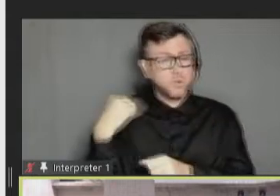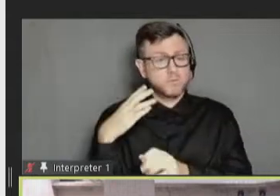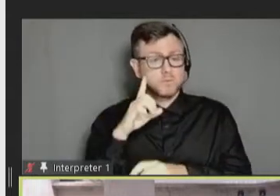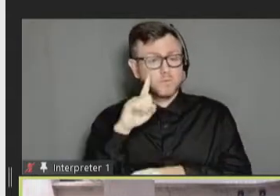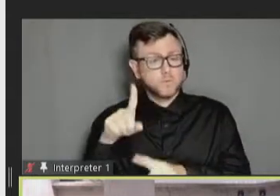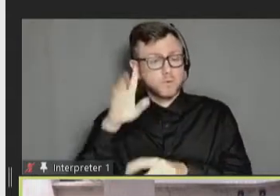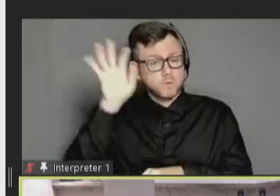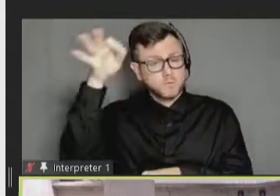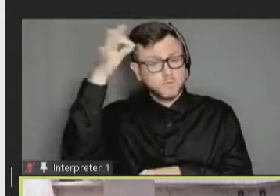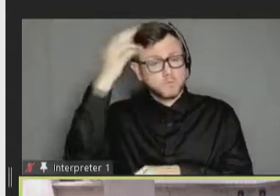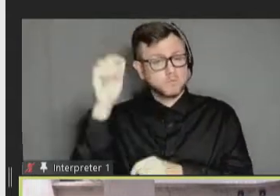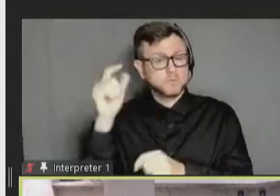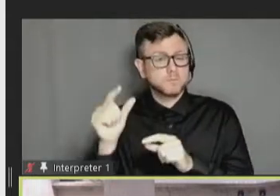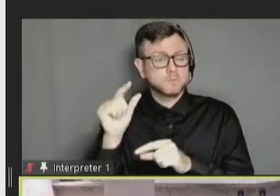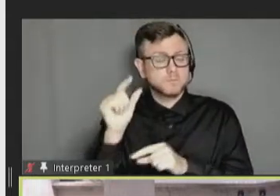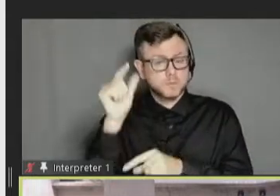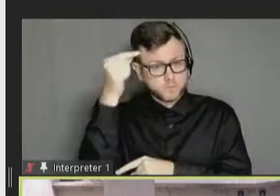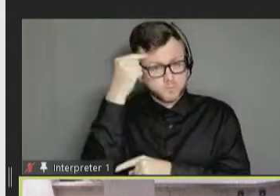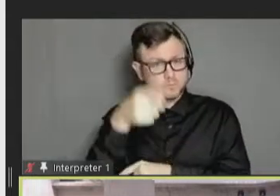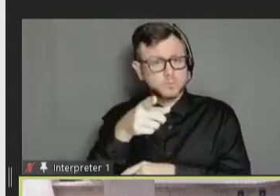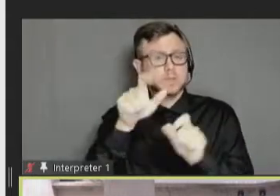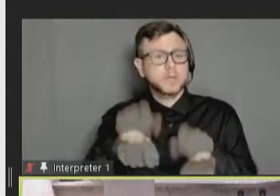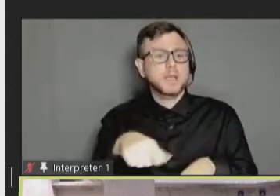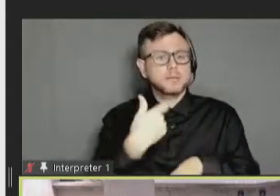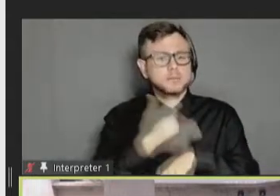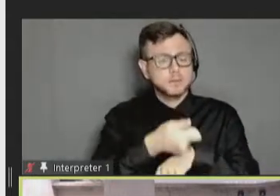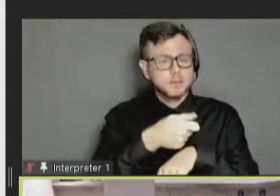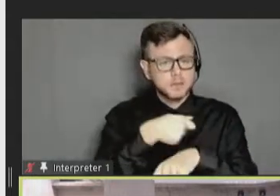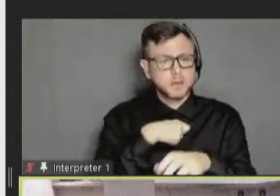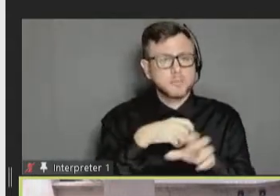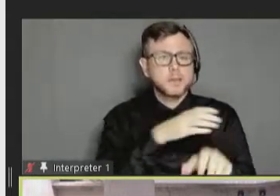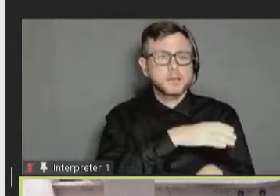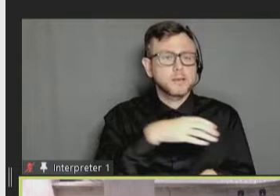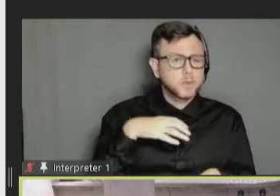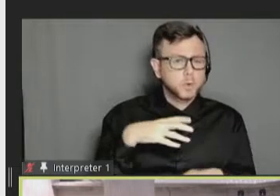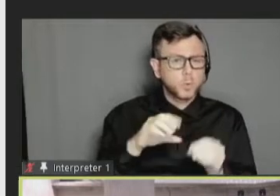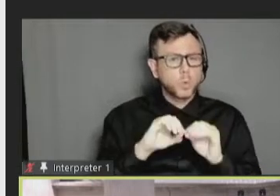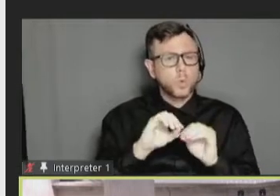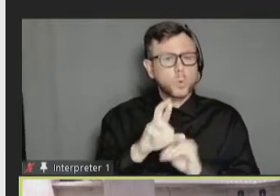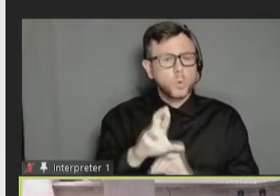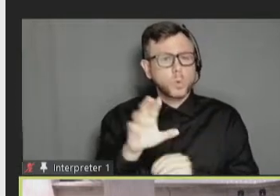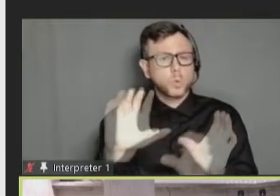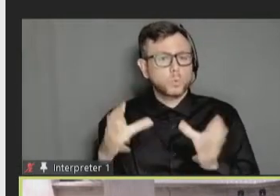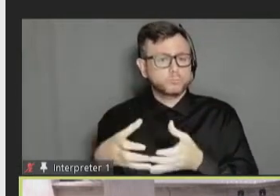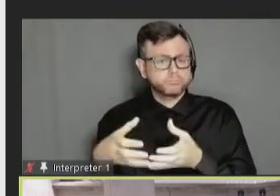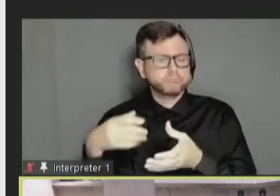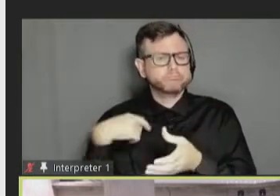government can establish or control committees or groups like this one to obtain advice or